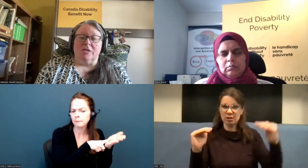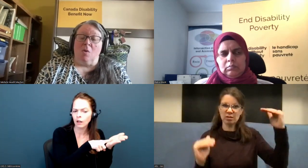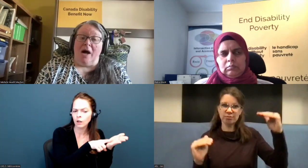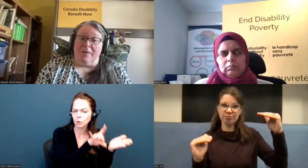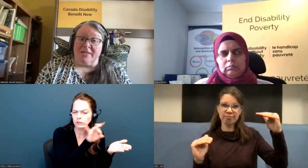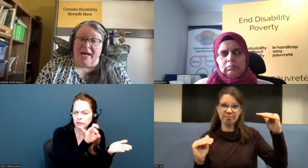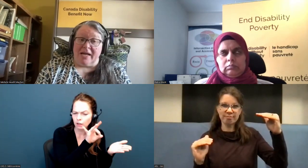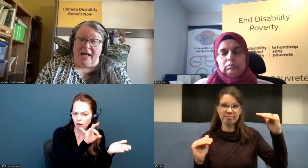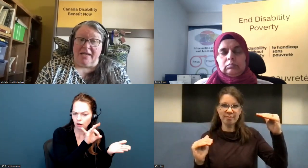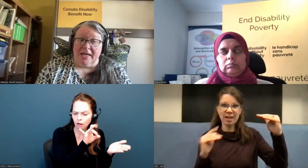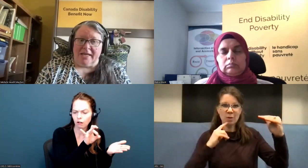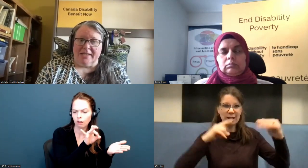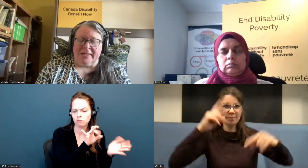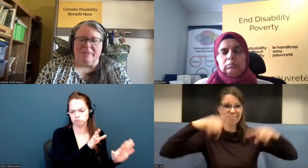SO HOW IS THAT CALCULATED?